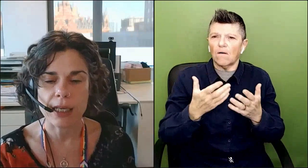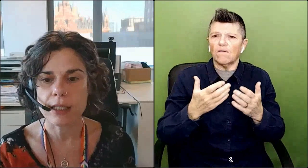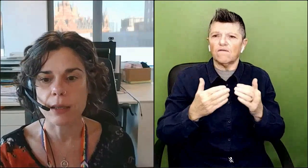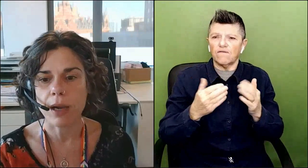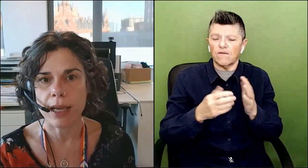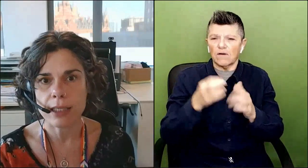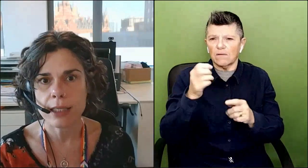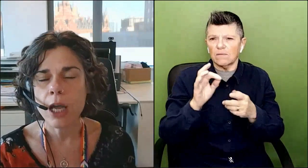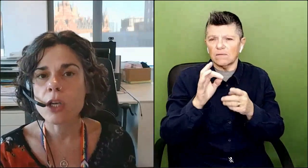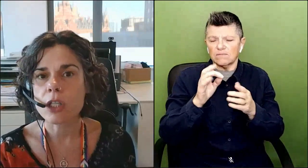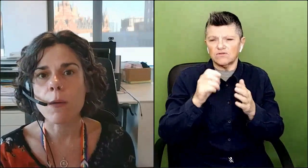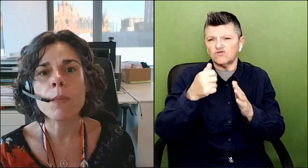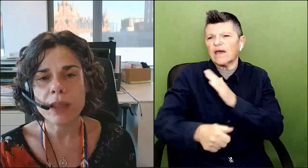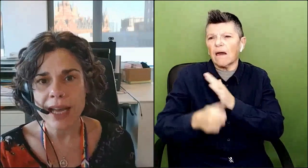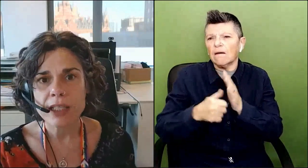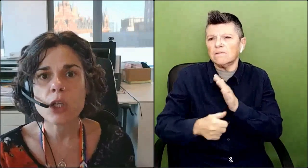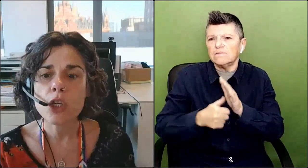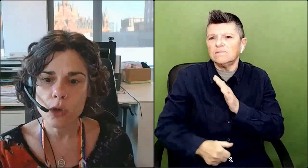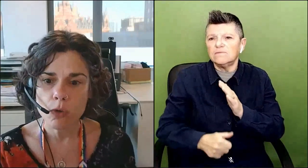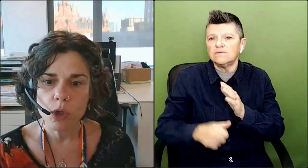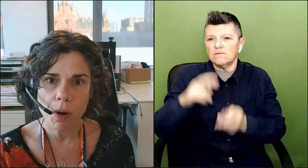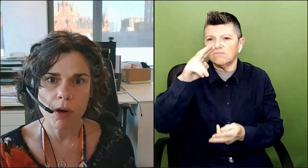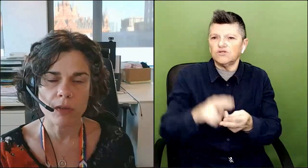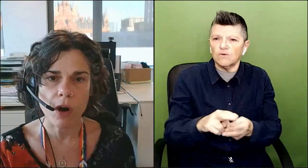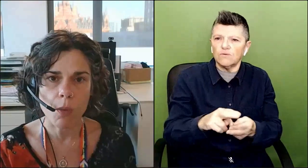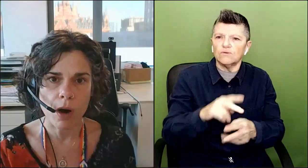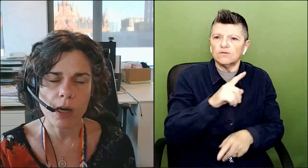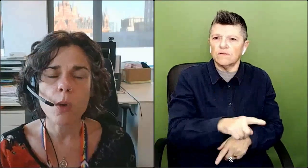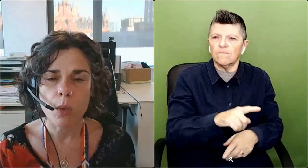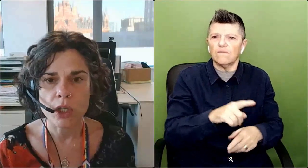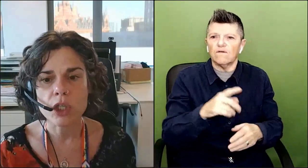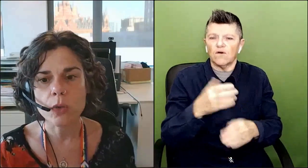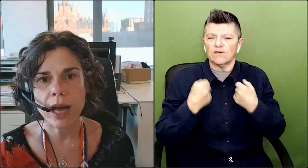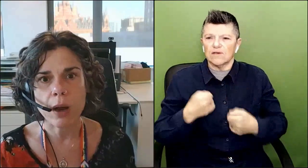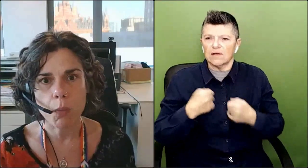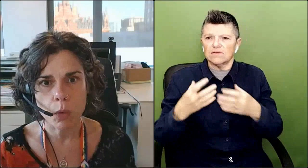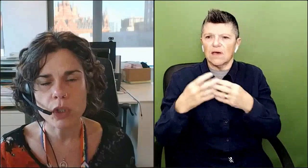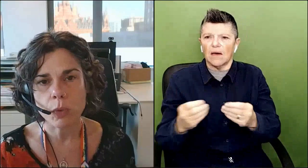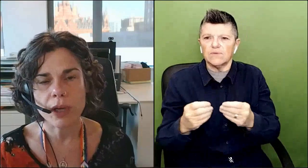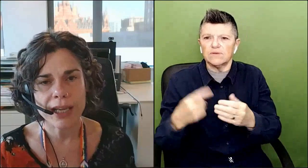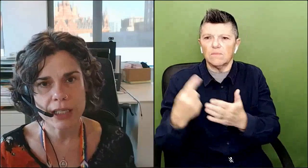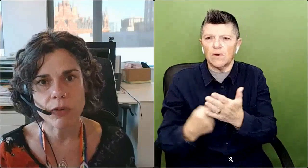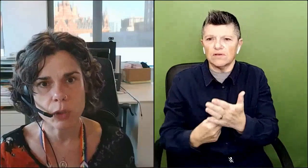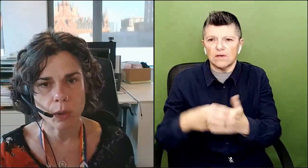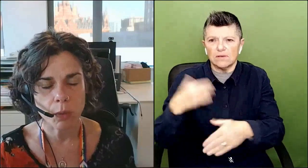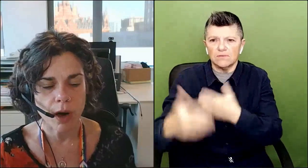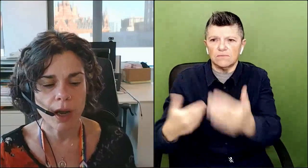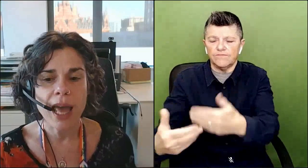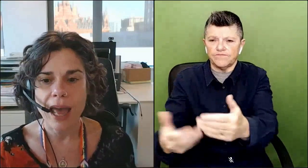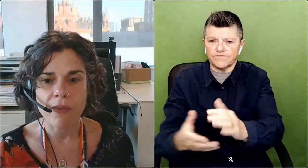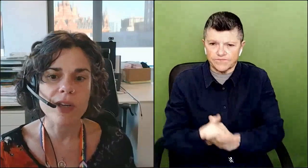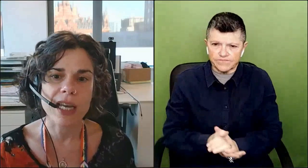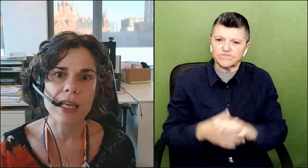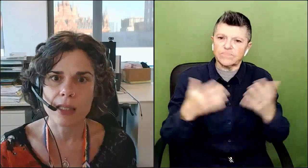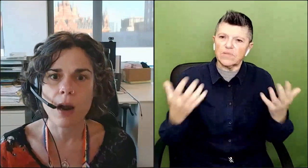into place. So that's a huge part of our work. We do that one-on-one individual work every day.